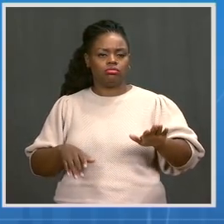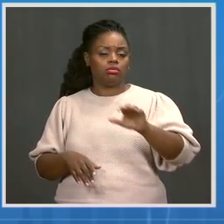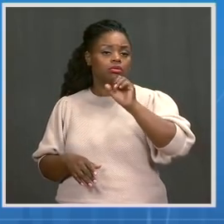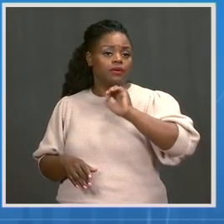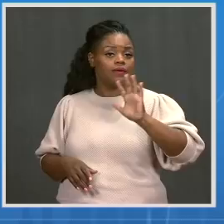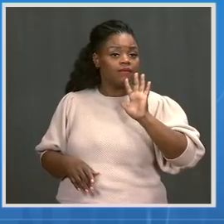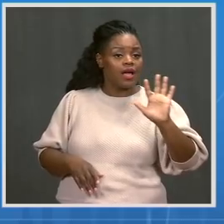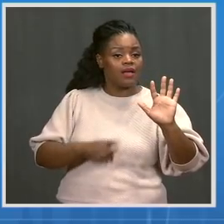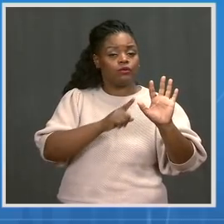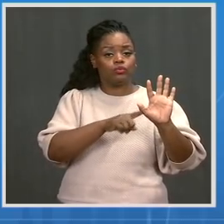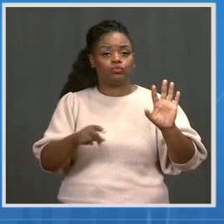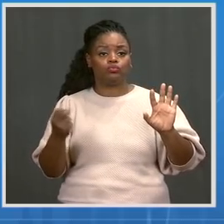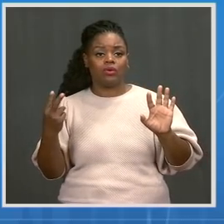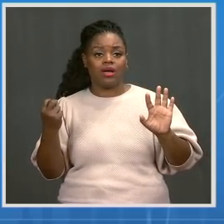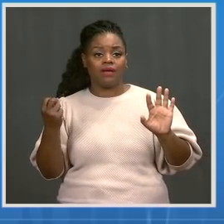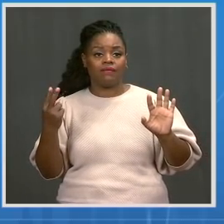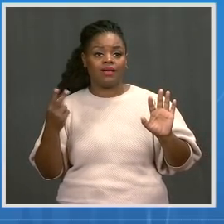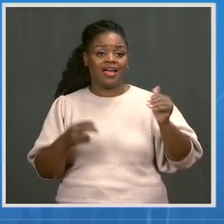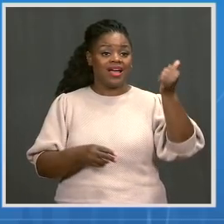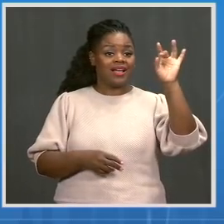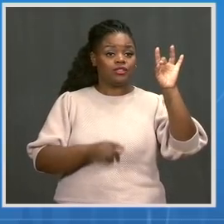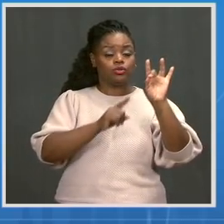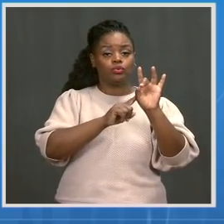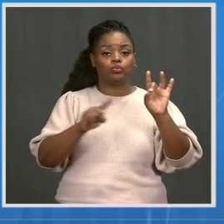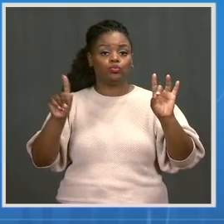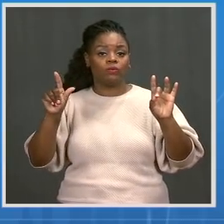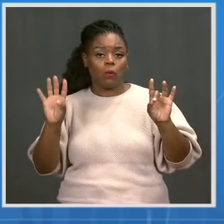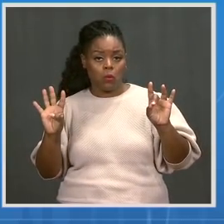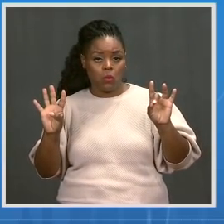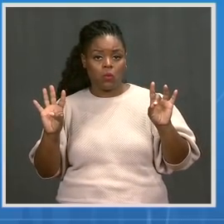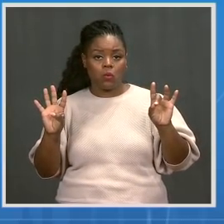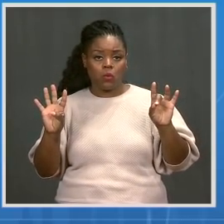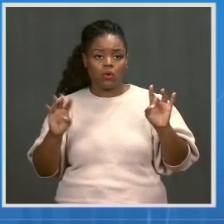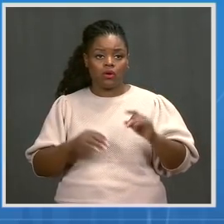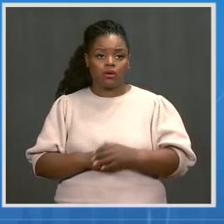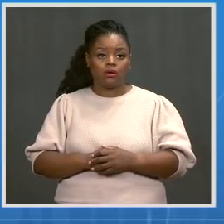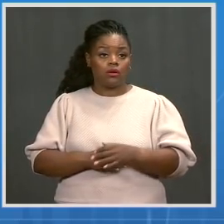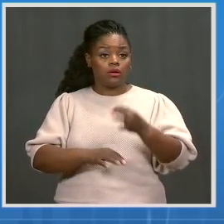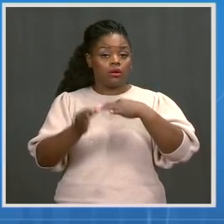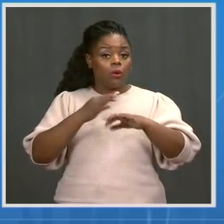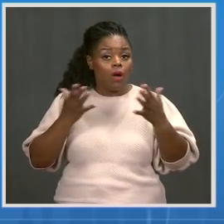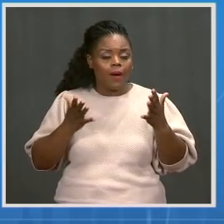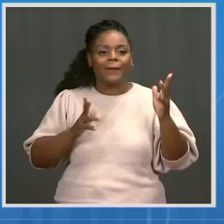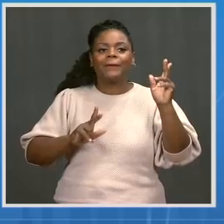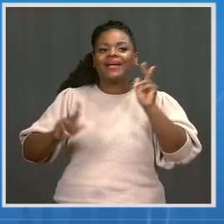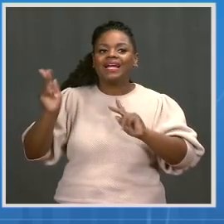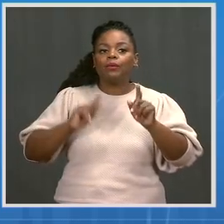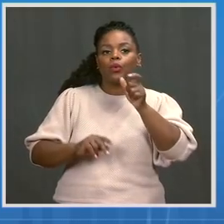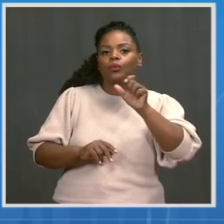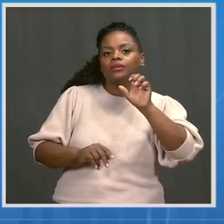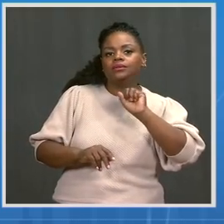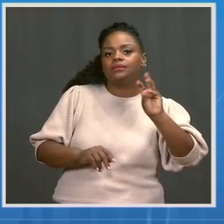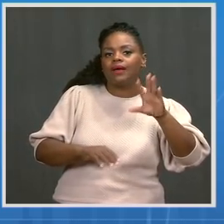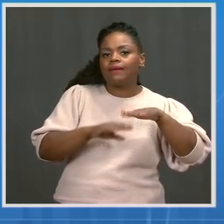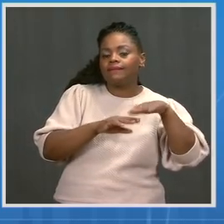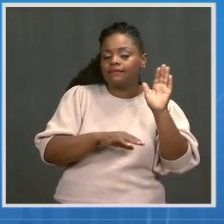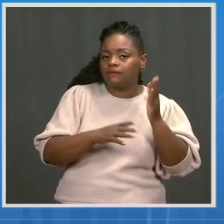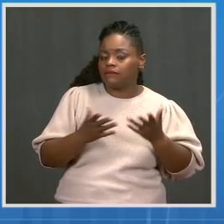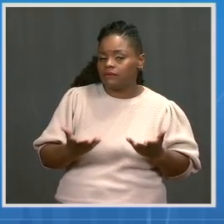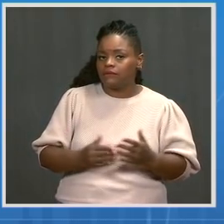18 to 24, versus people older than 65 years old. Next slide.